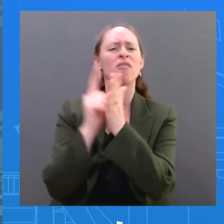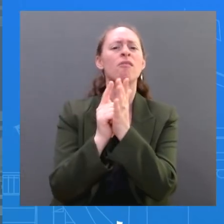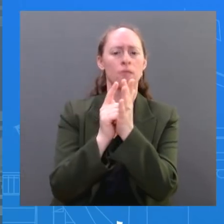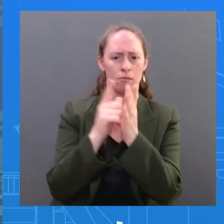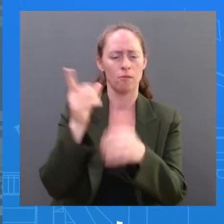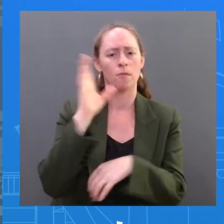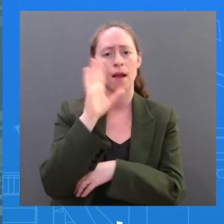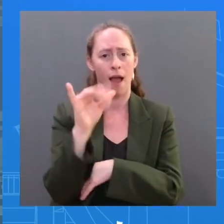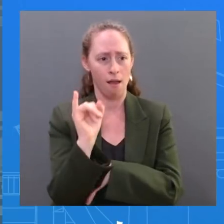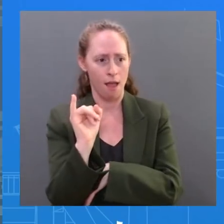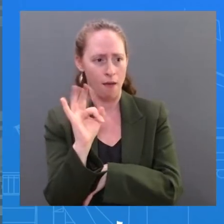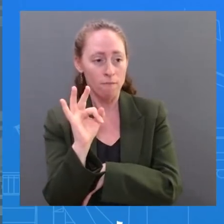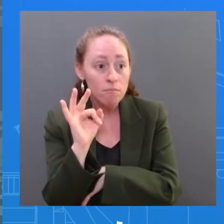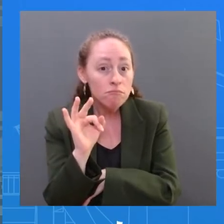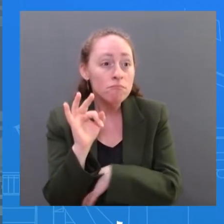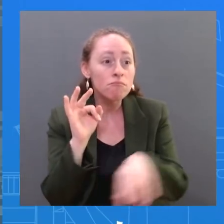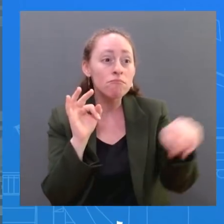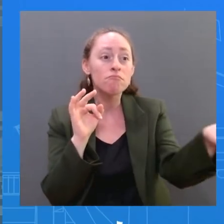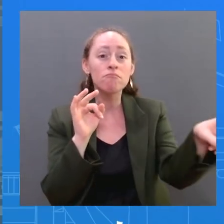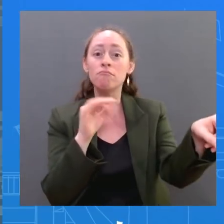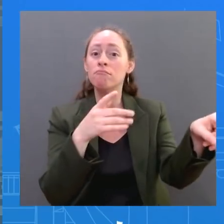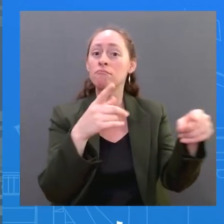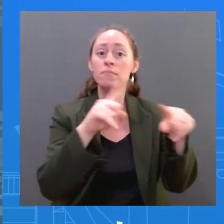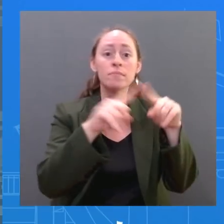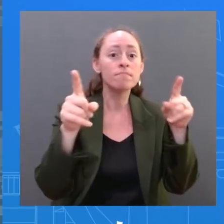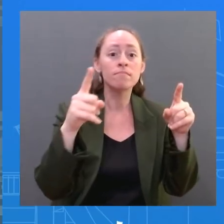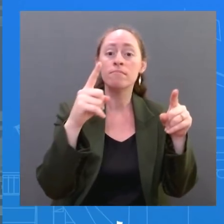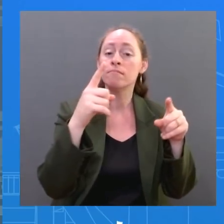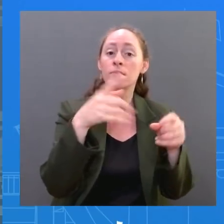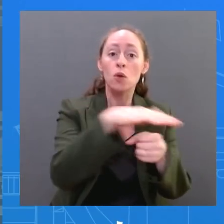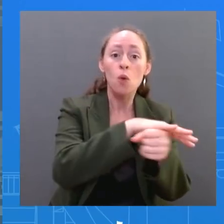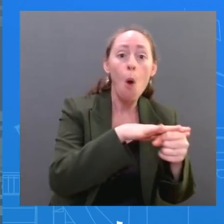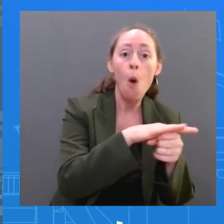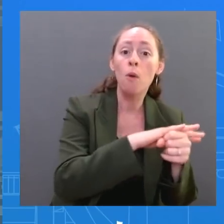exercising their constitutional right to travel out of state for medical care.